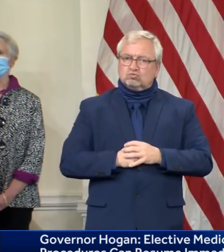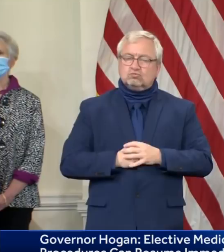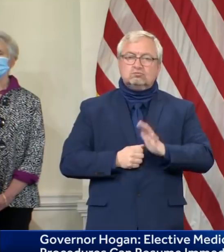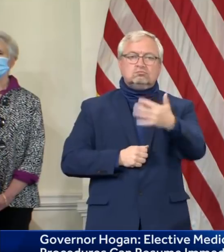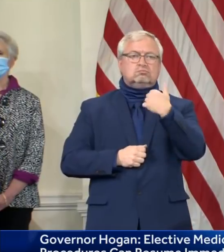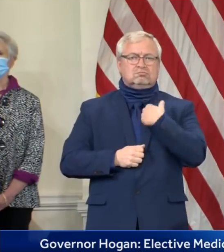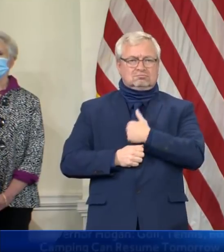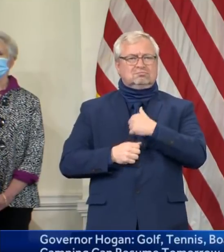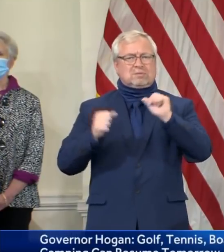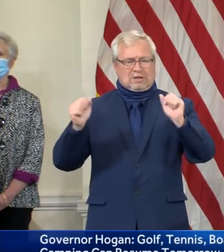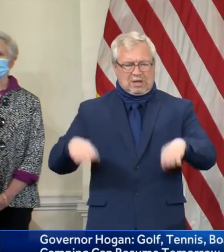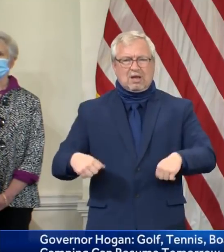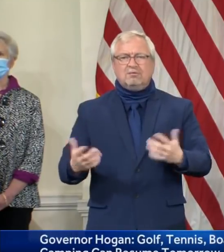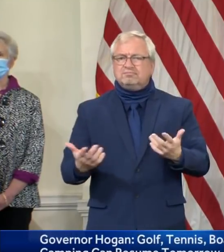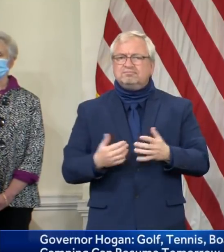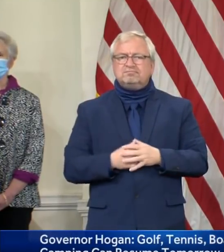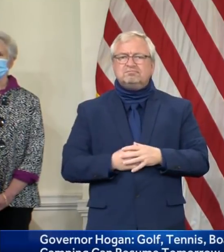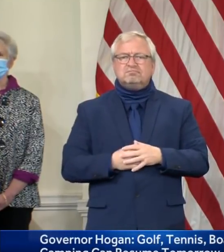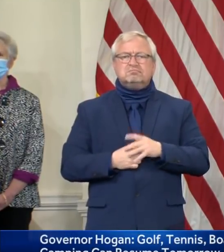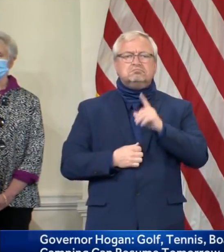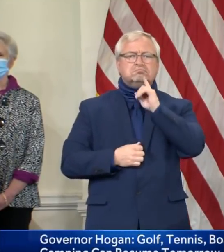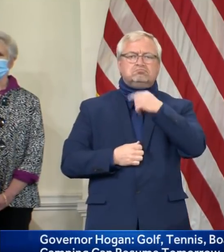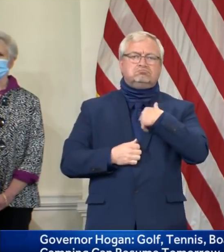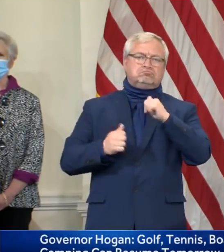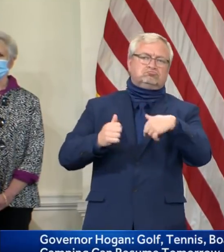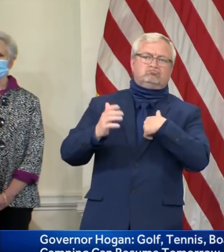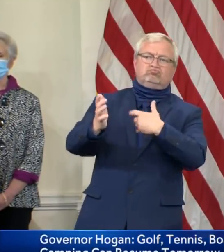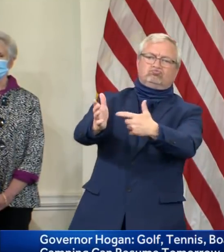LET’S BE SURE WE DO BOTH.